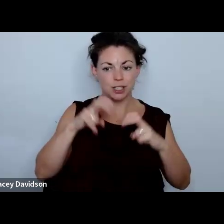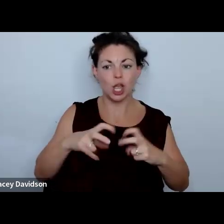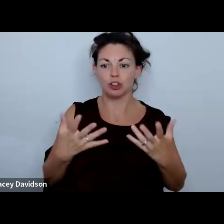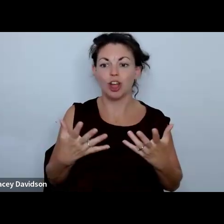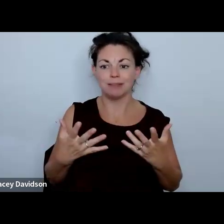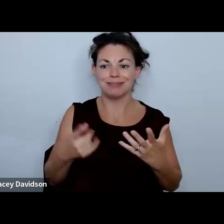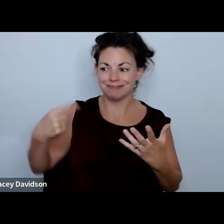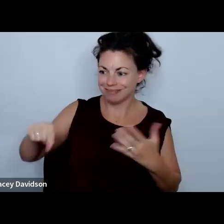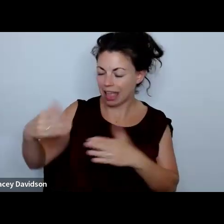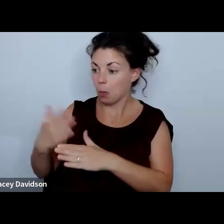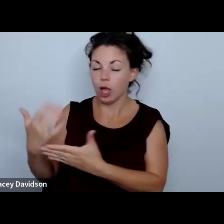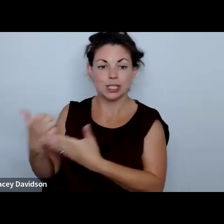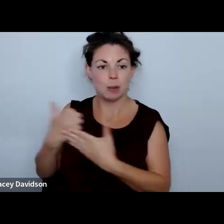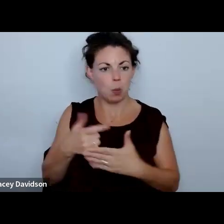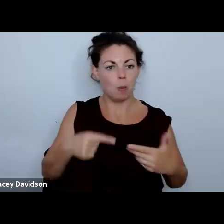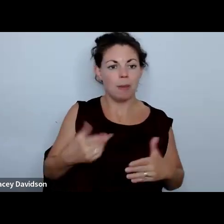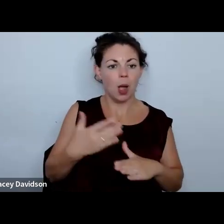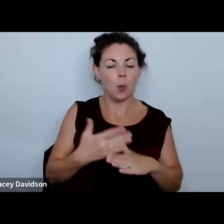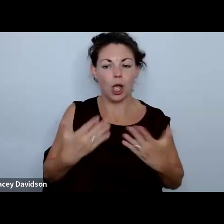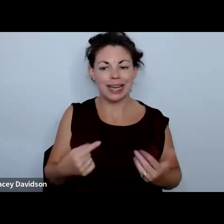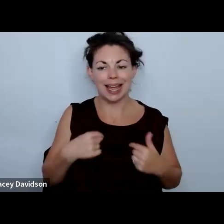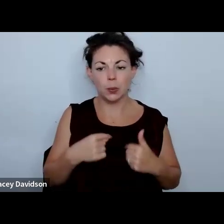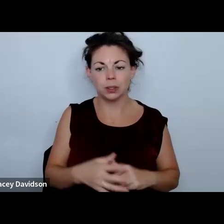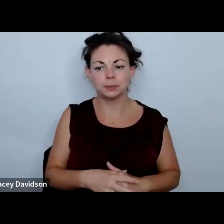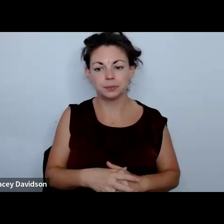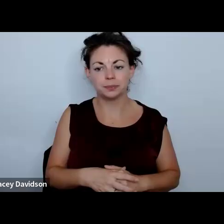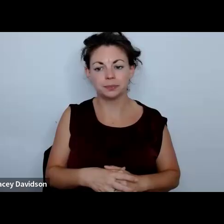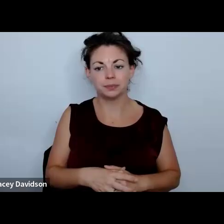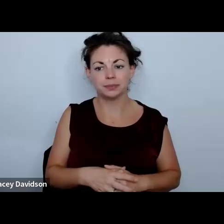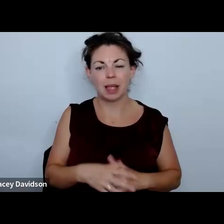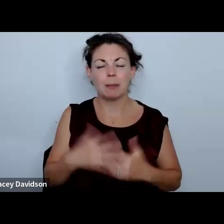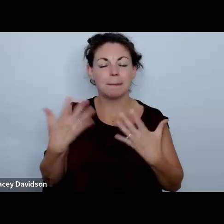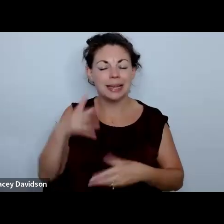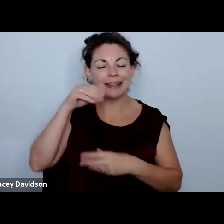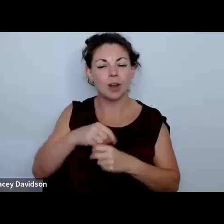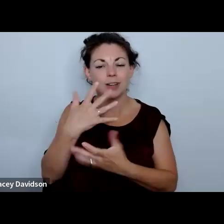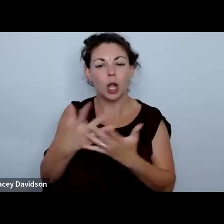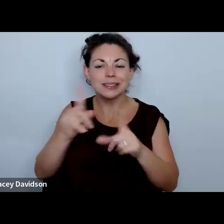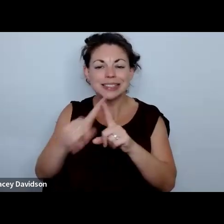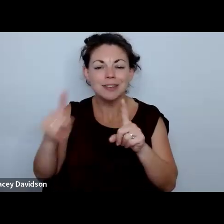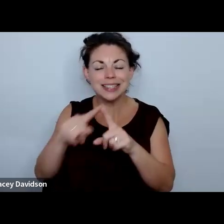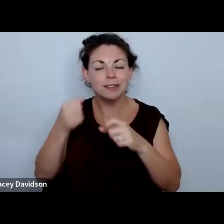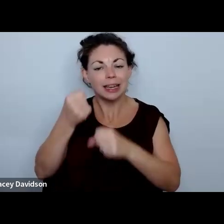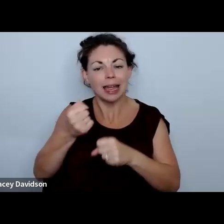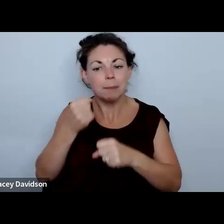And at no point did I realize that I accidentally, by taking on many roles like disabled students officer